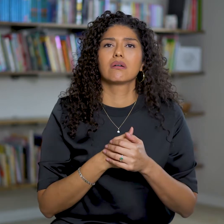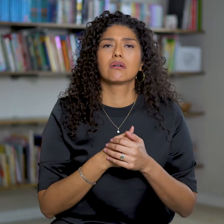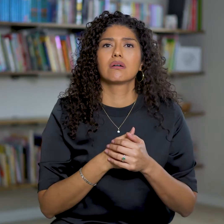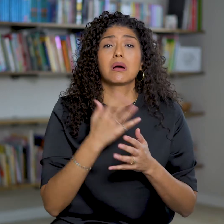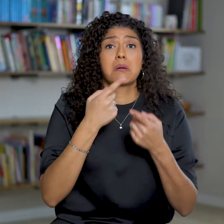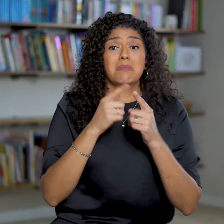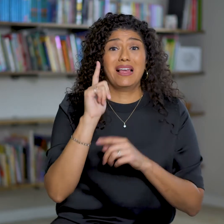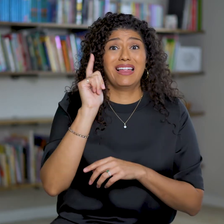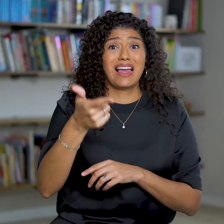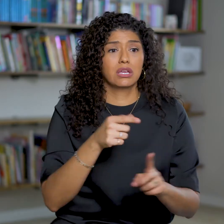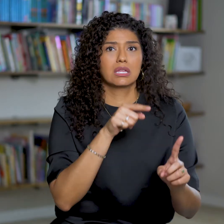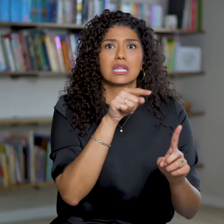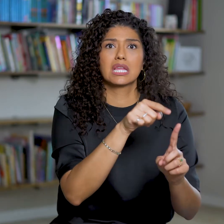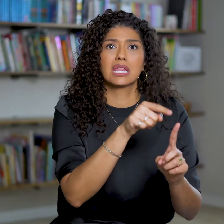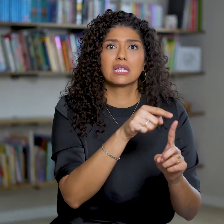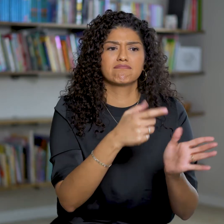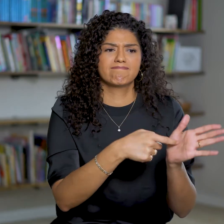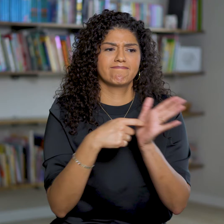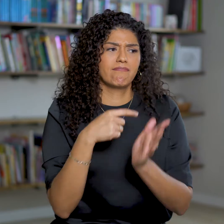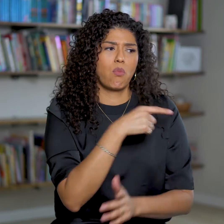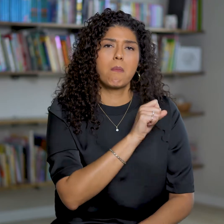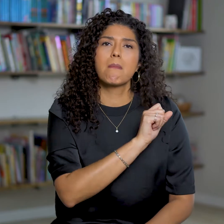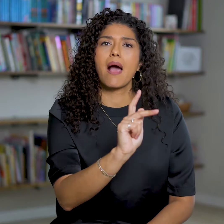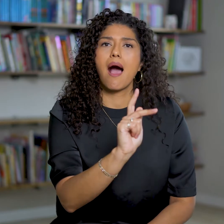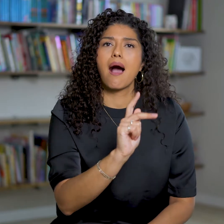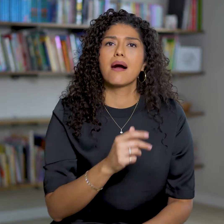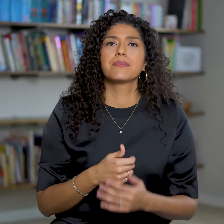but later David demanded to have her back.